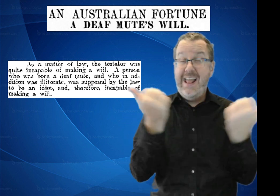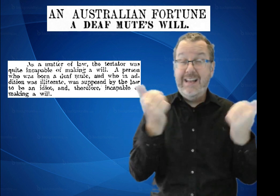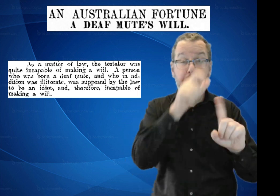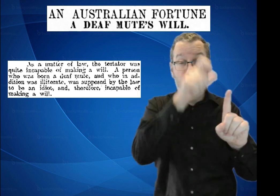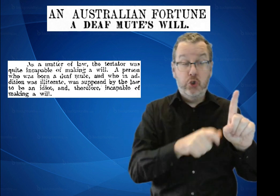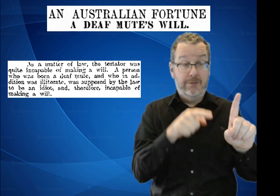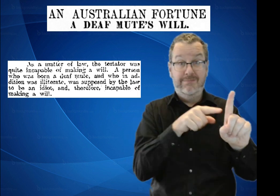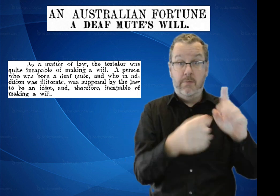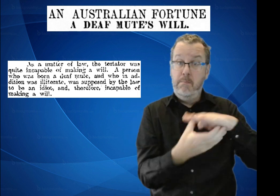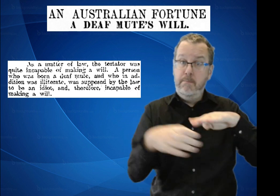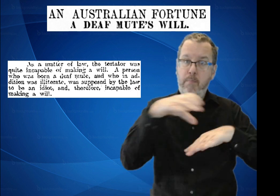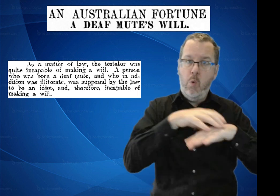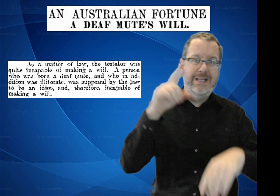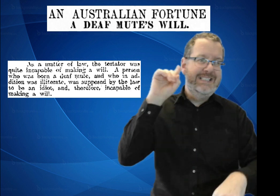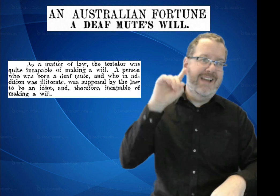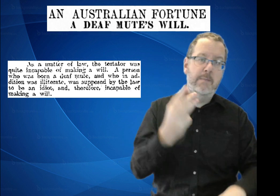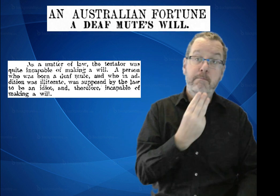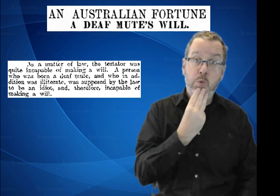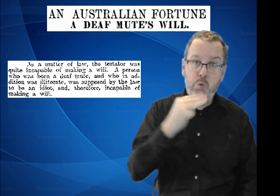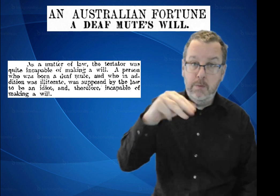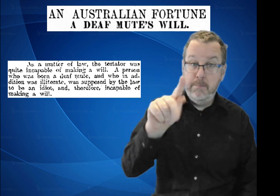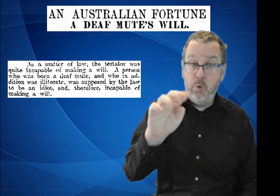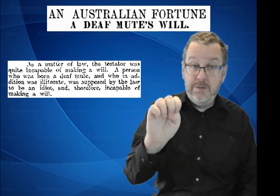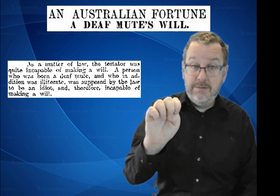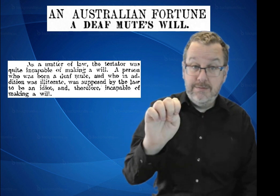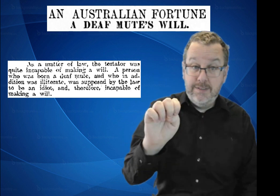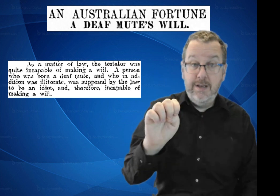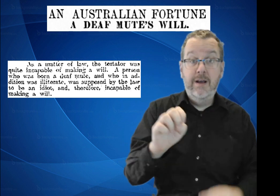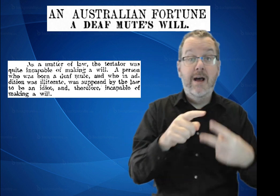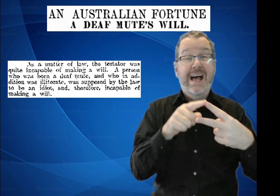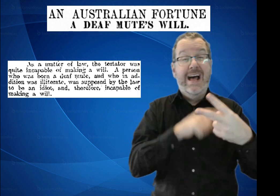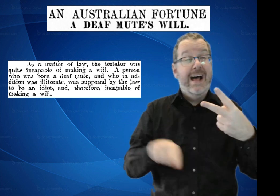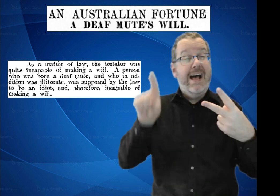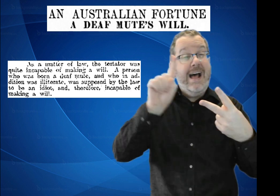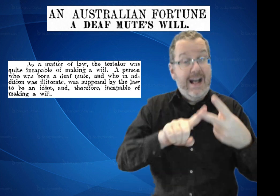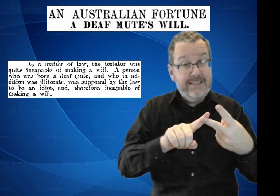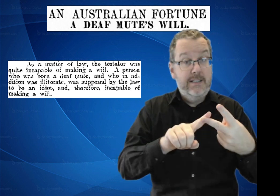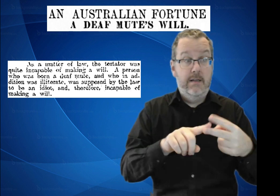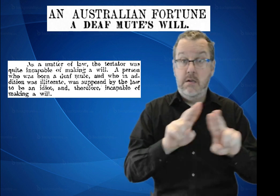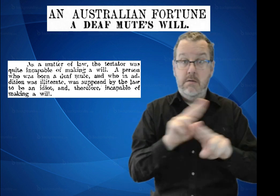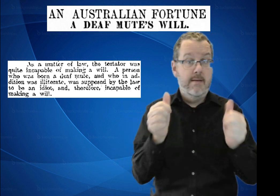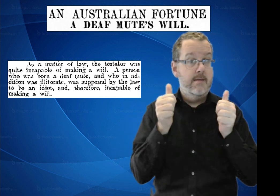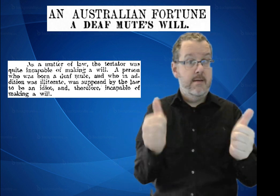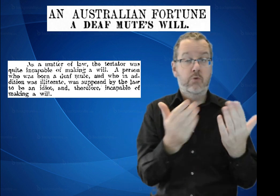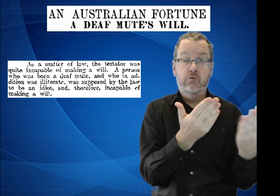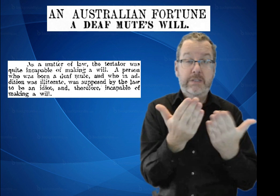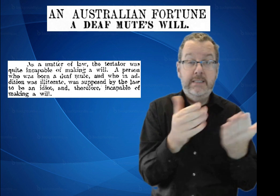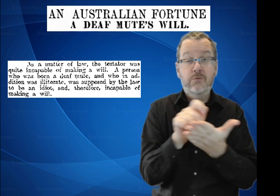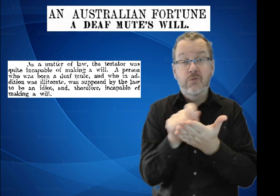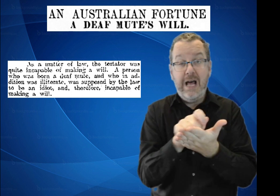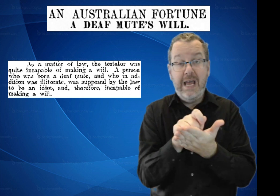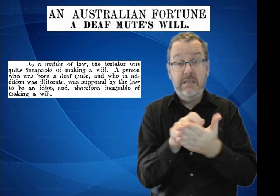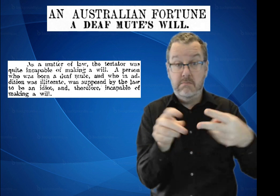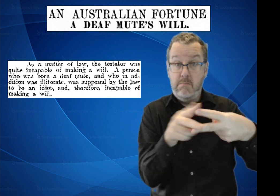A person who was born a deaf mute, and who in addition was illiterate,